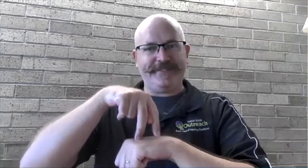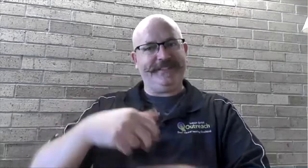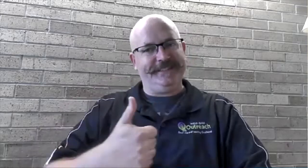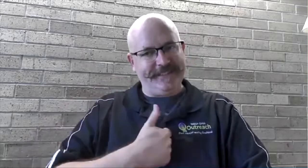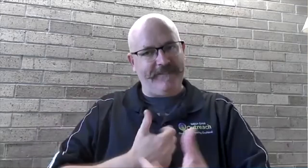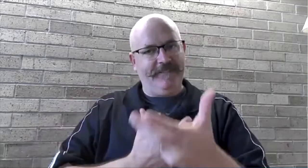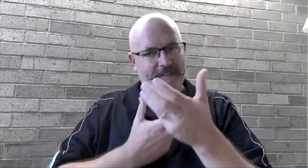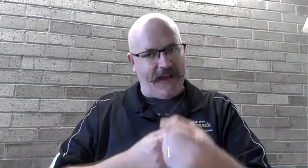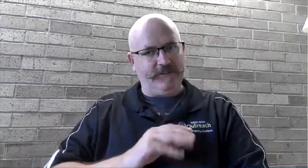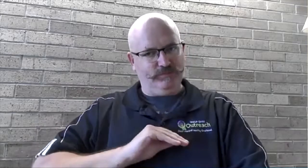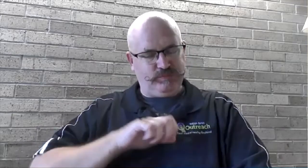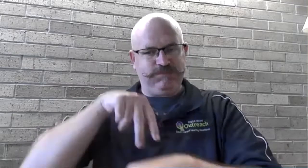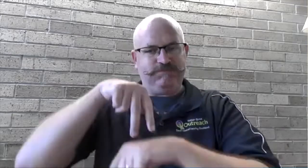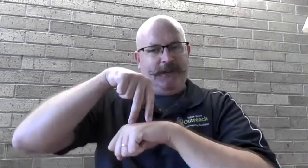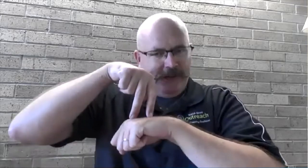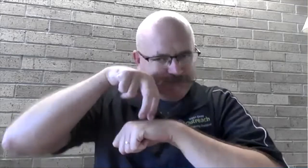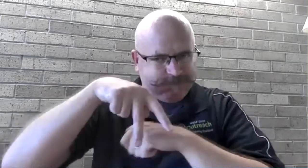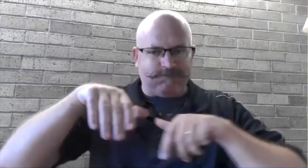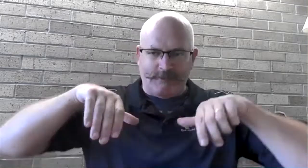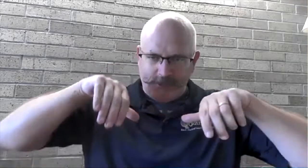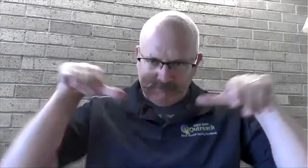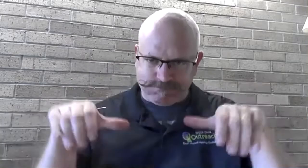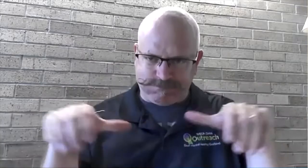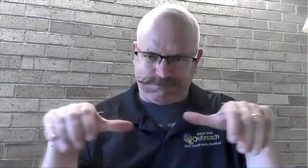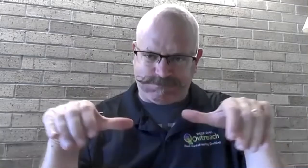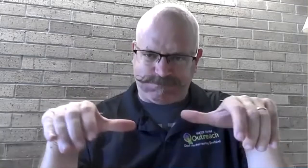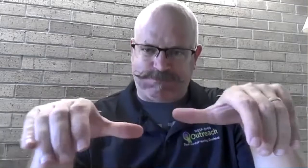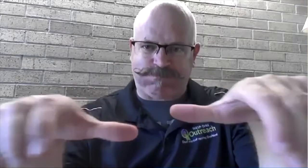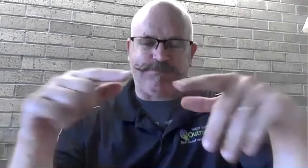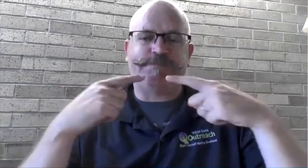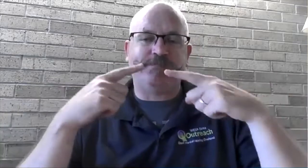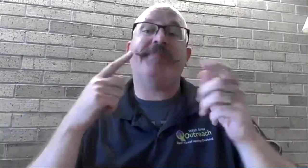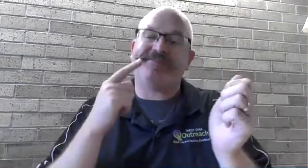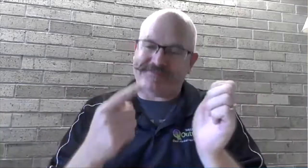around and let the world happen around you. You have to be a part of the world and that's one